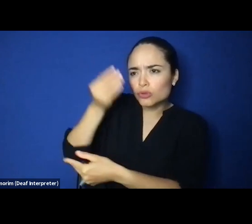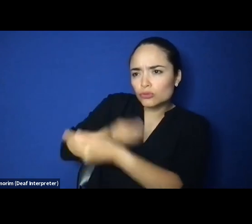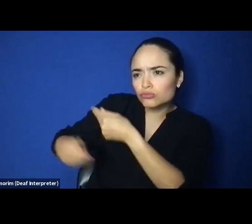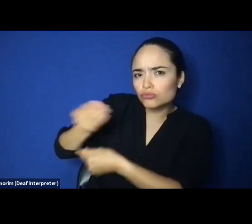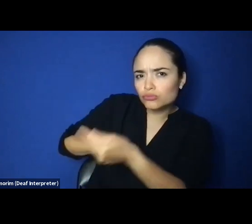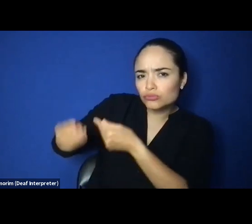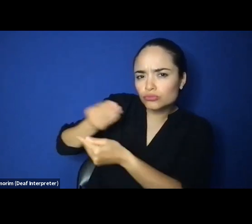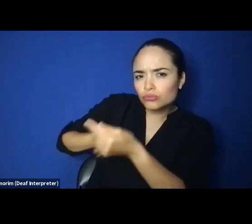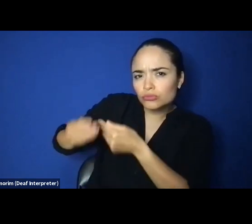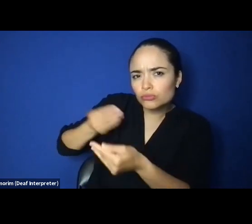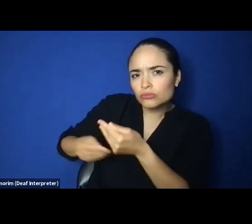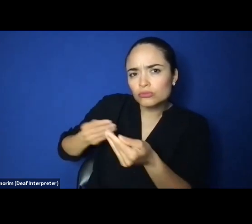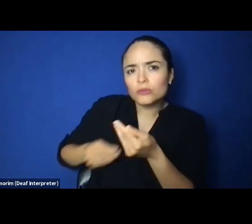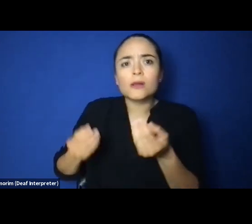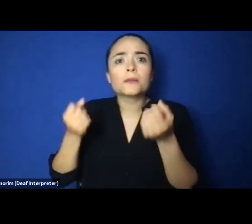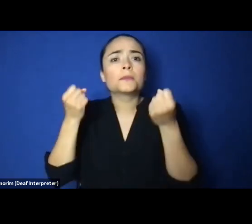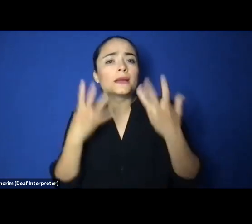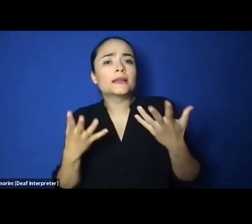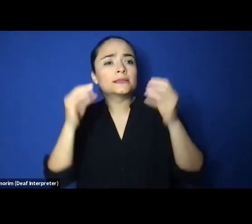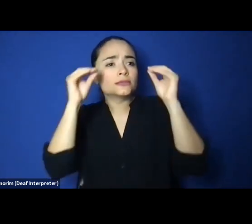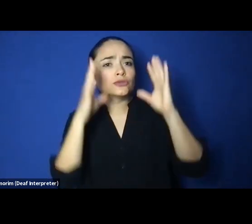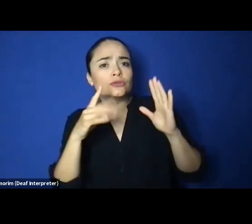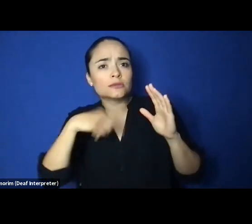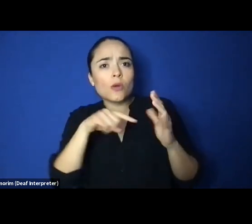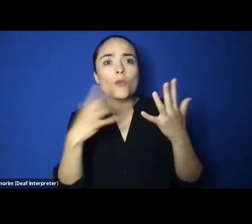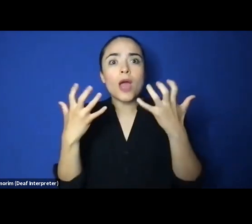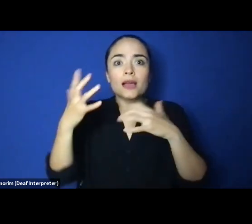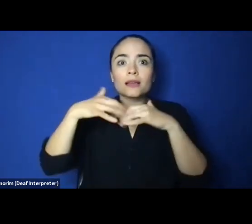with us. It might not look like a traditional classroom, but we also want you to have fun in